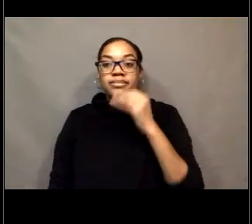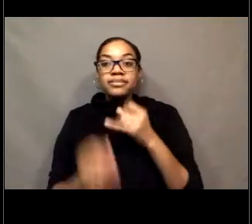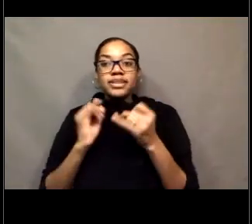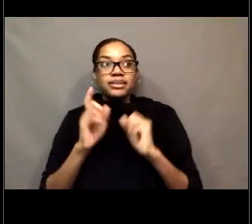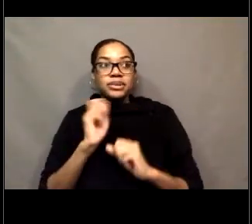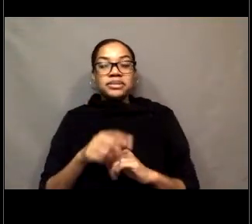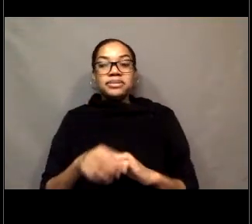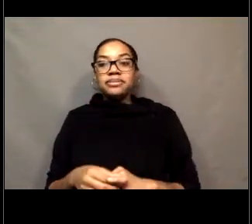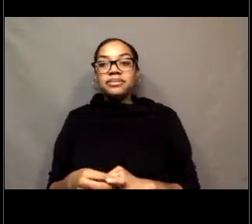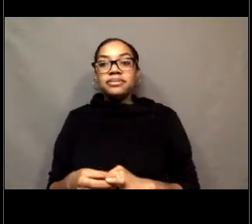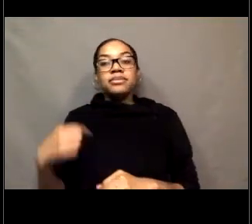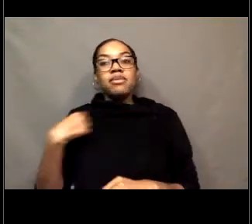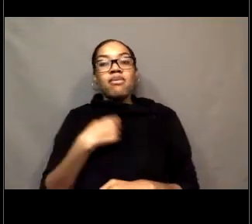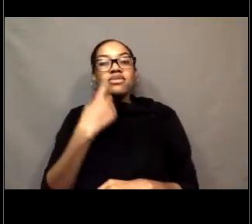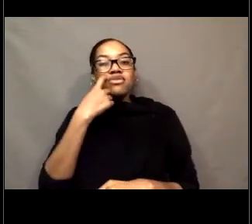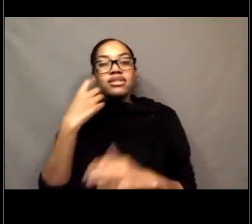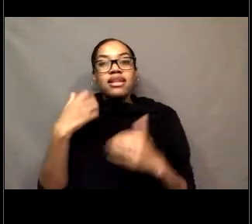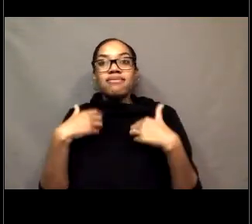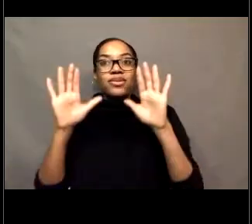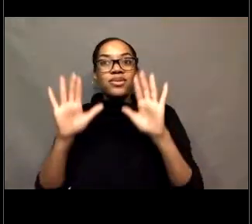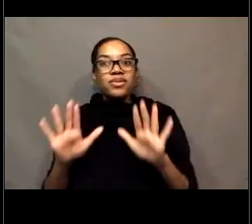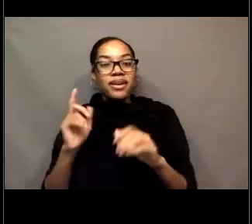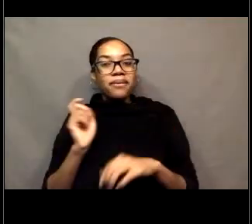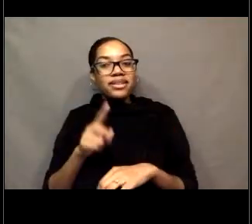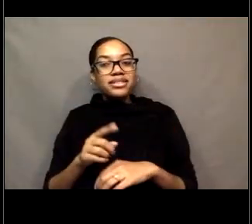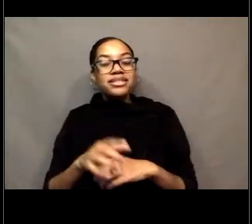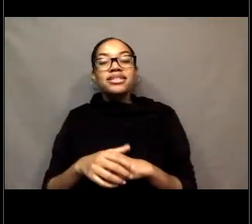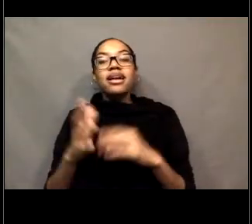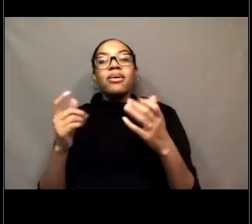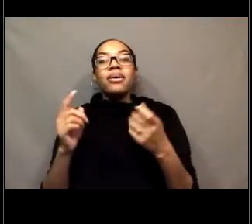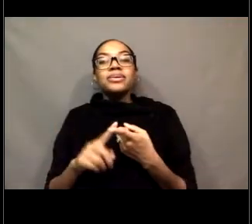We just have had so many great questions that I wanted to get your answers to,